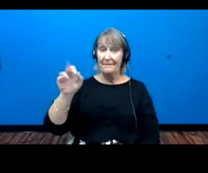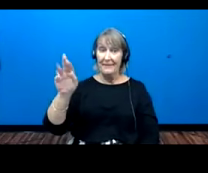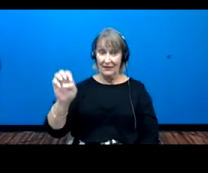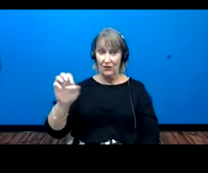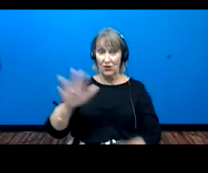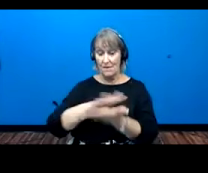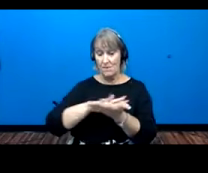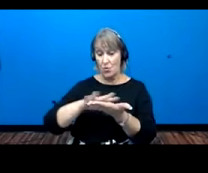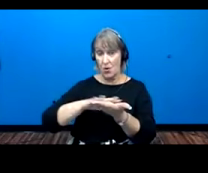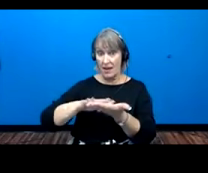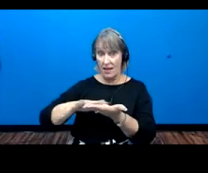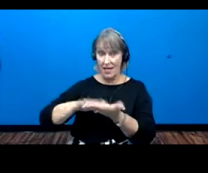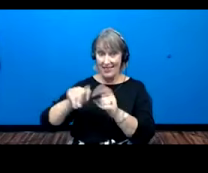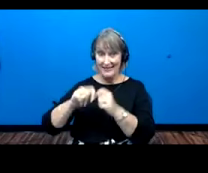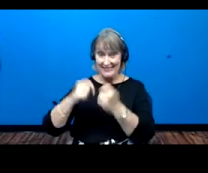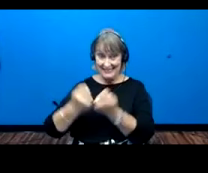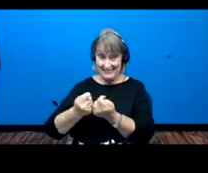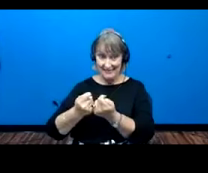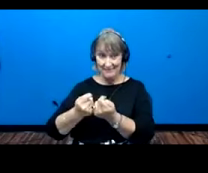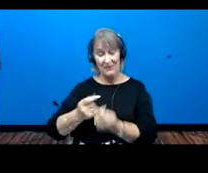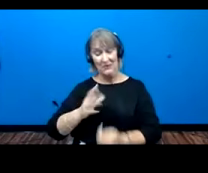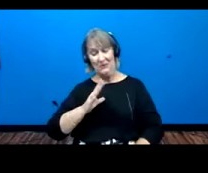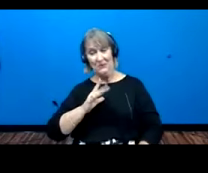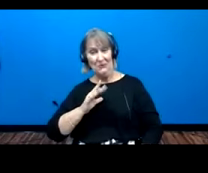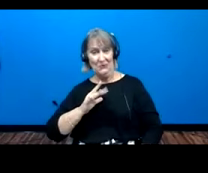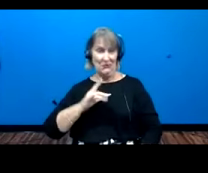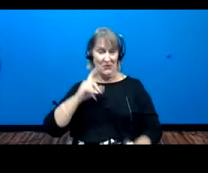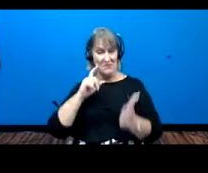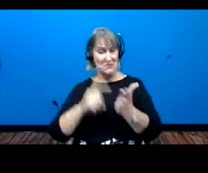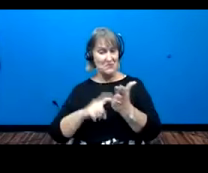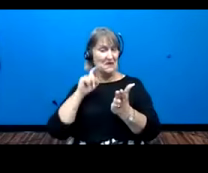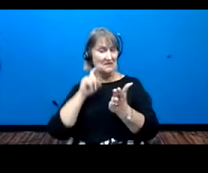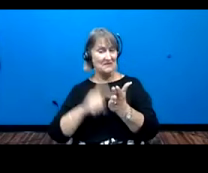internationally known for their work. We do quite a bit of work,